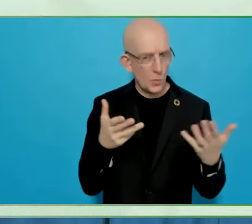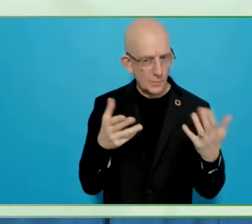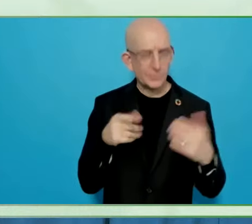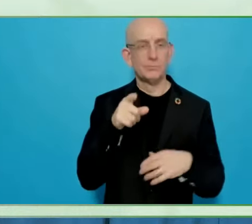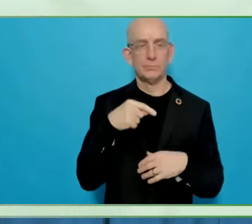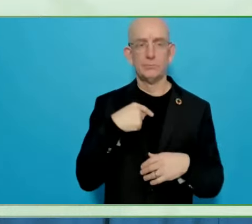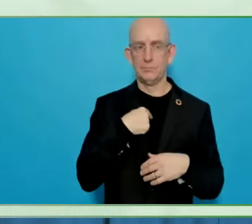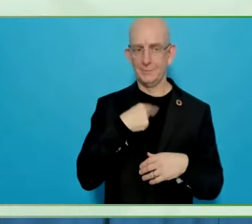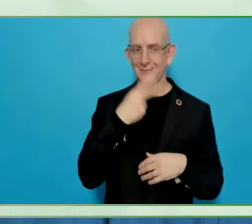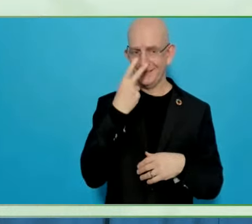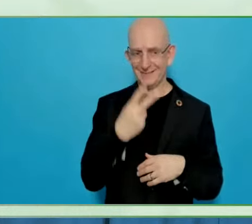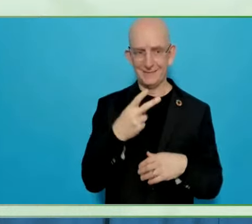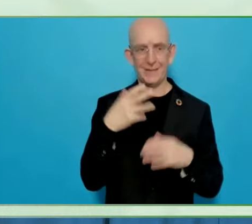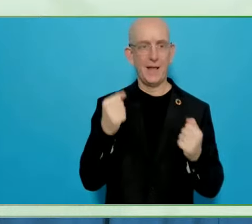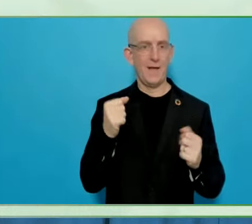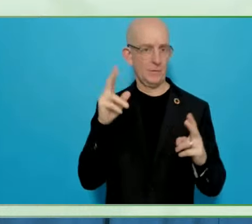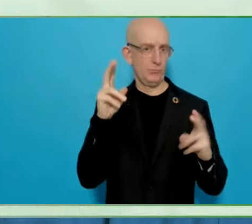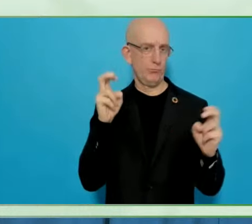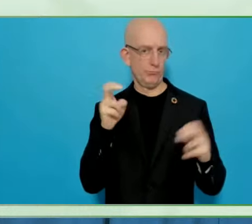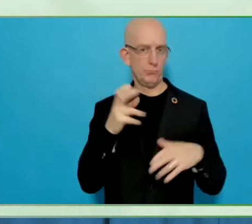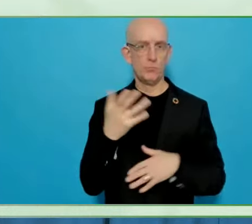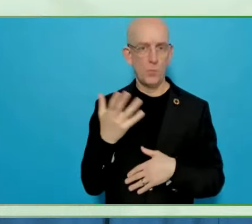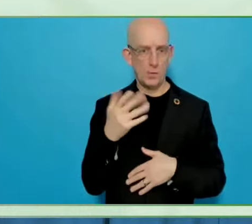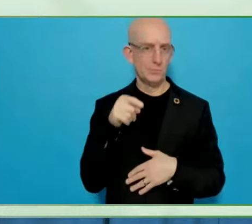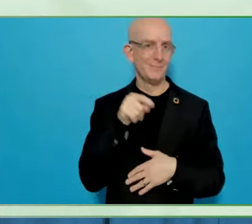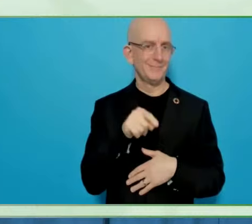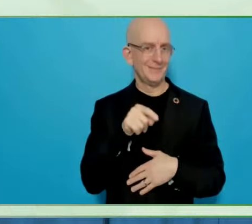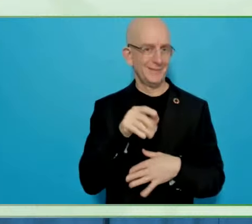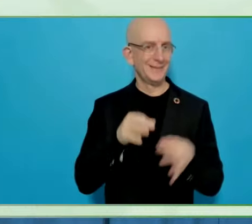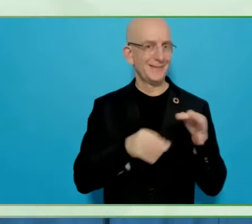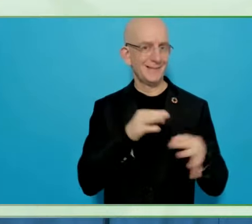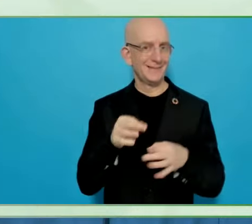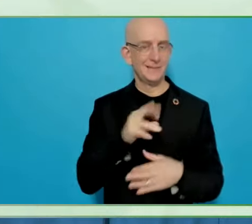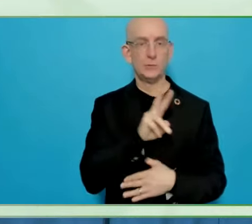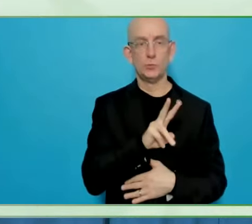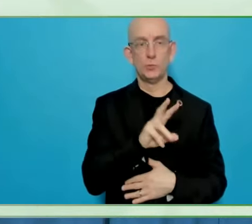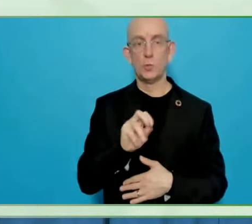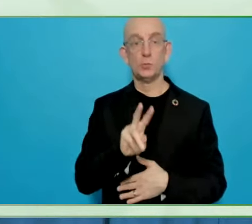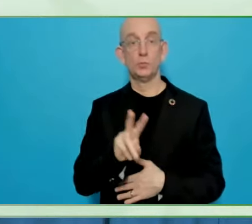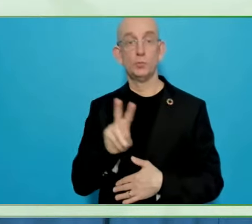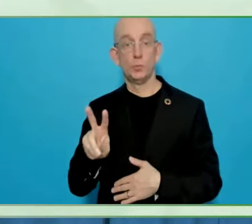It is to create a condition so that the policies Accessibility can readily be implemented.